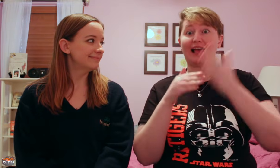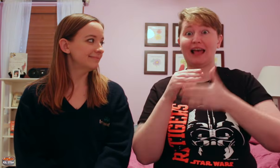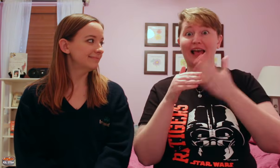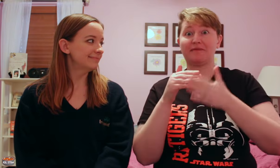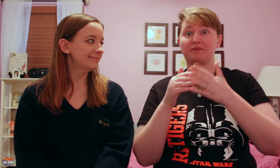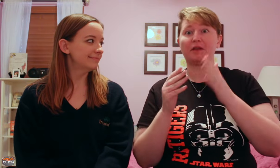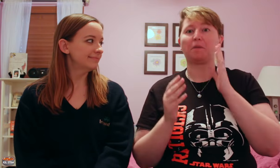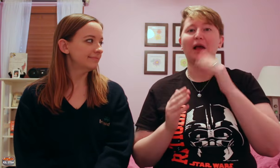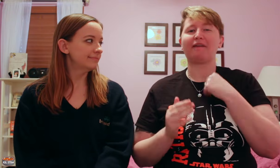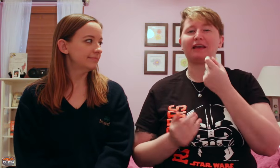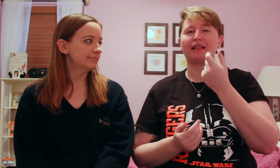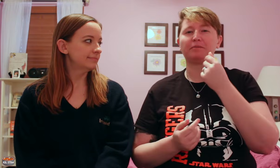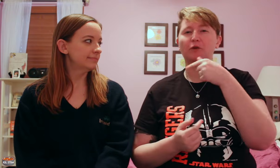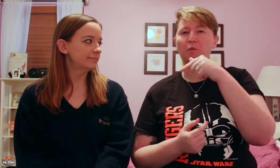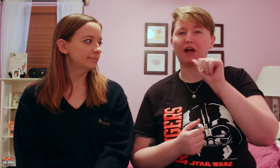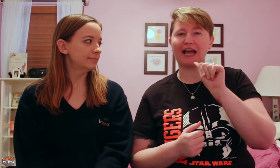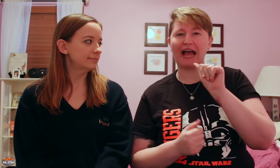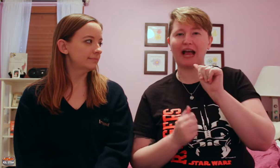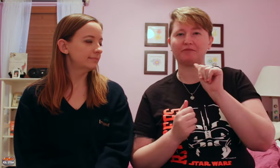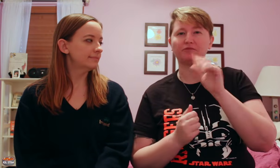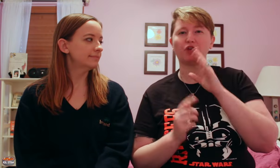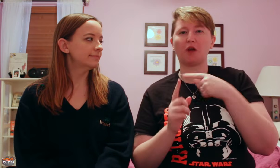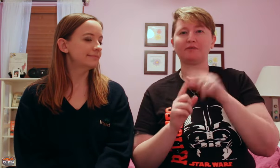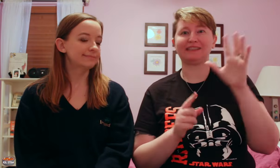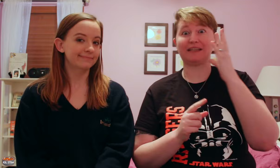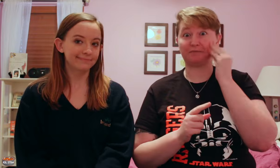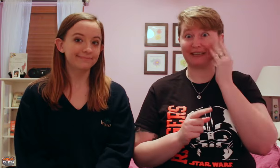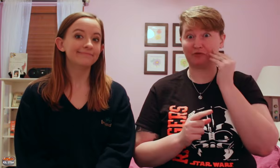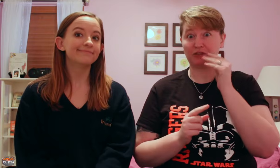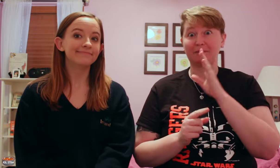of each period and then at the end a little bit of a Q and A